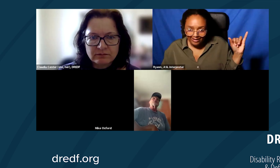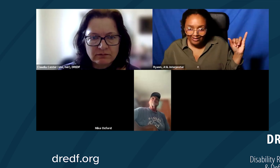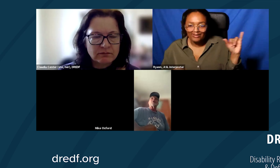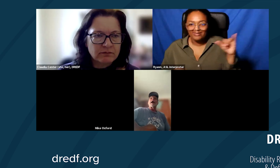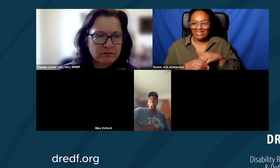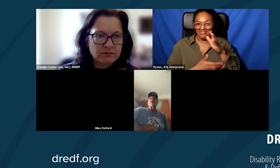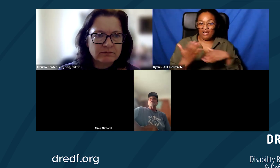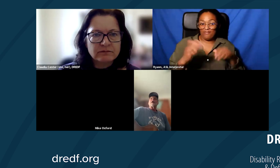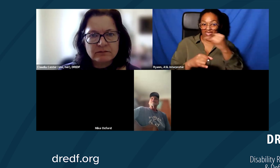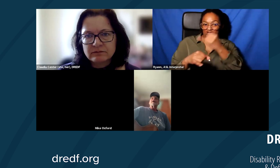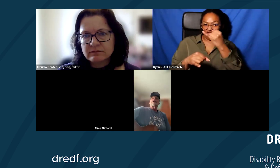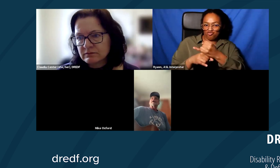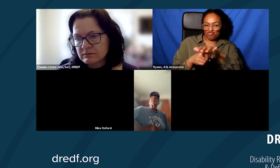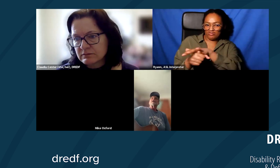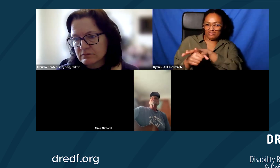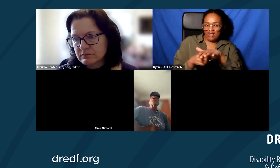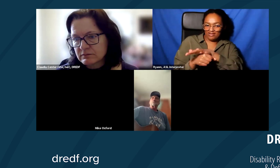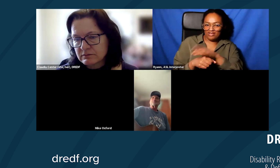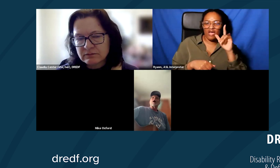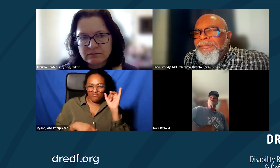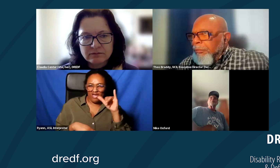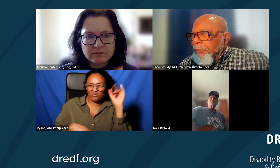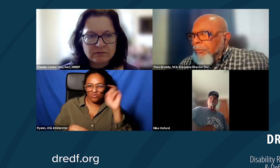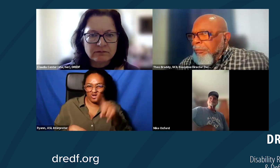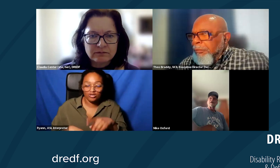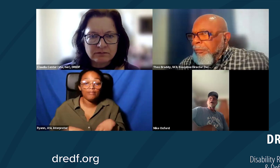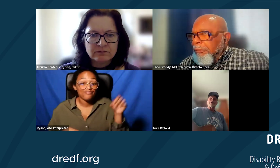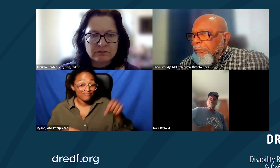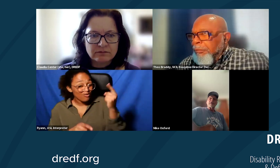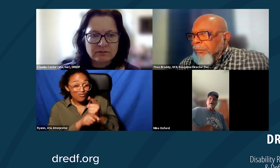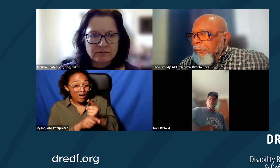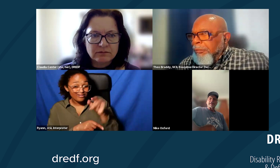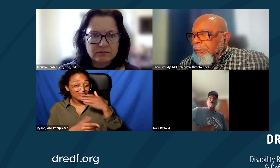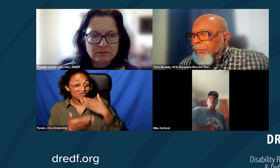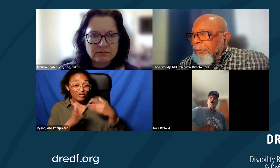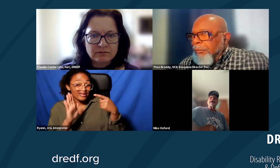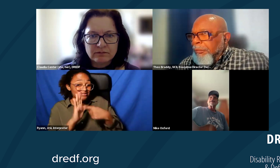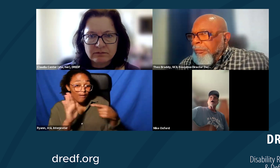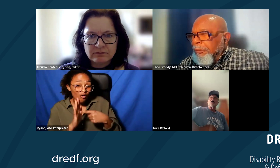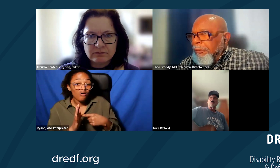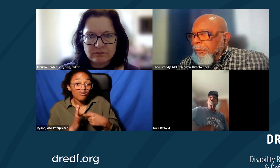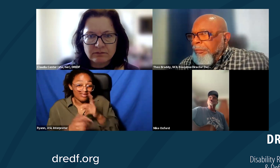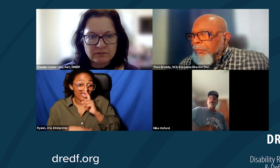and other people have, that it's a for‑profit business. And private equity are buying up